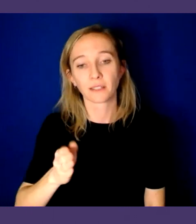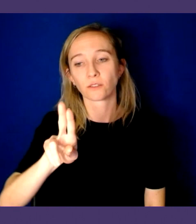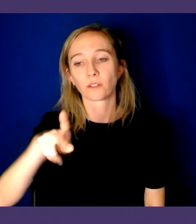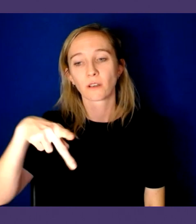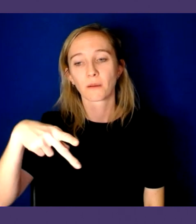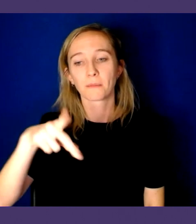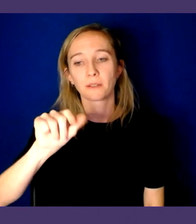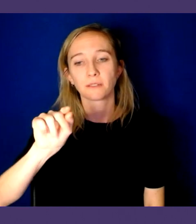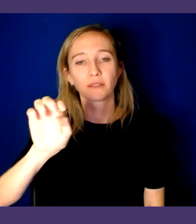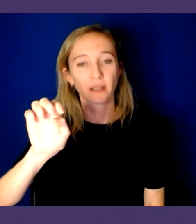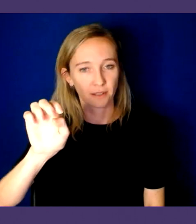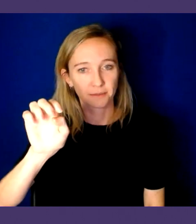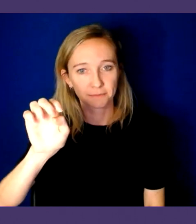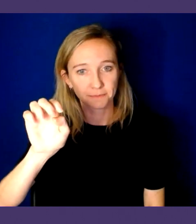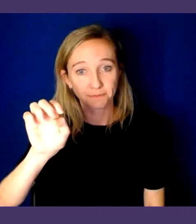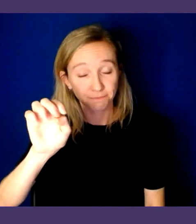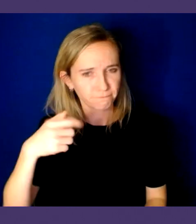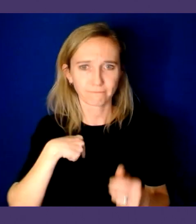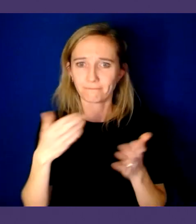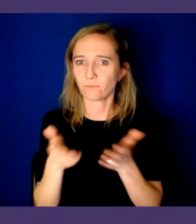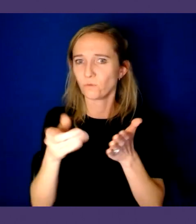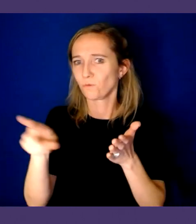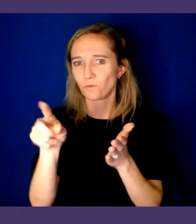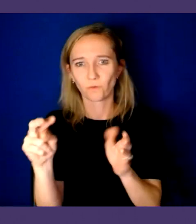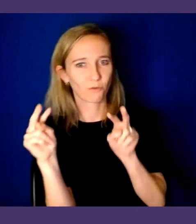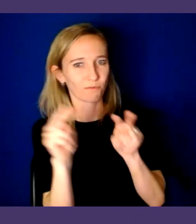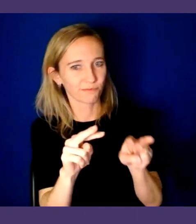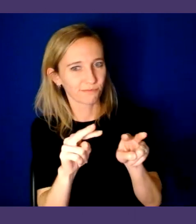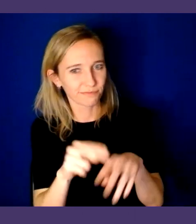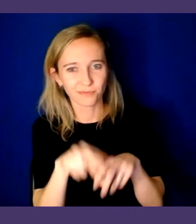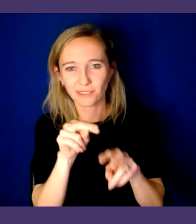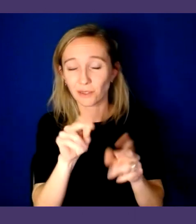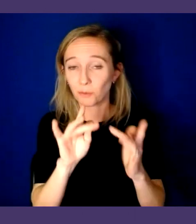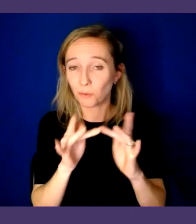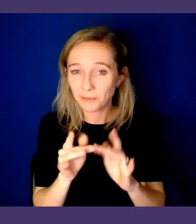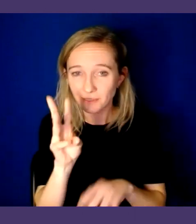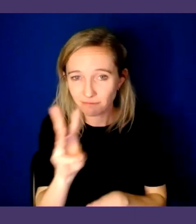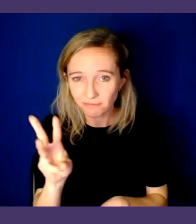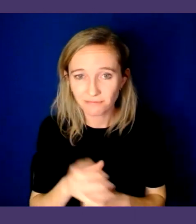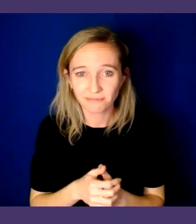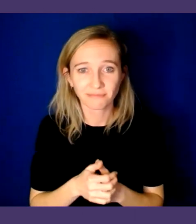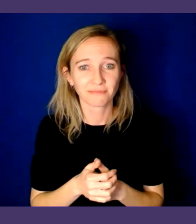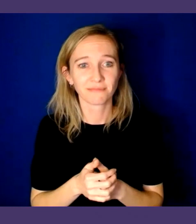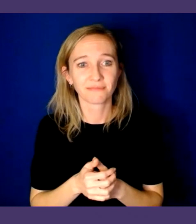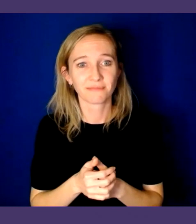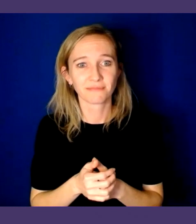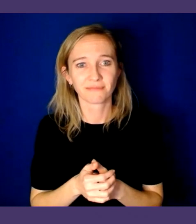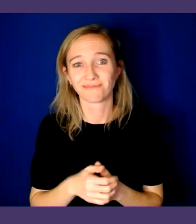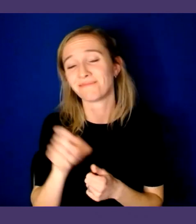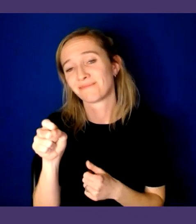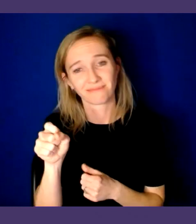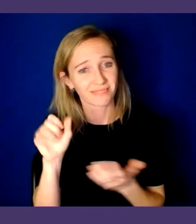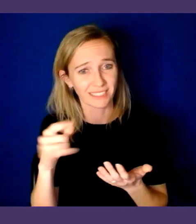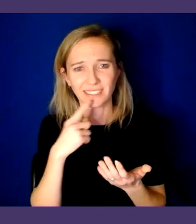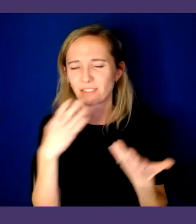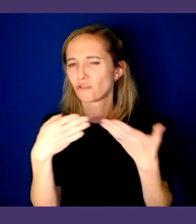I encourage you to go and read that page. It has, like I said, an overview of what we're working on,